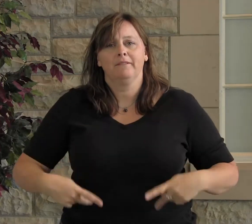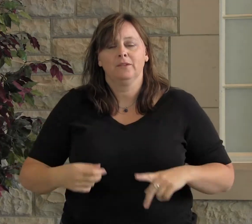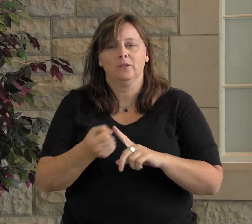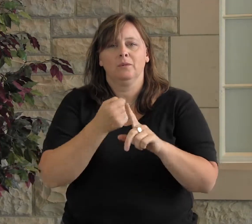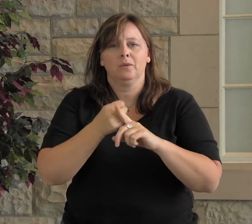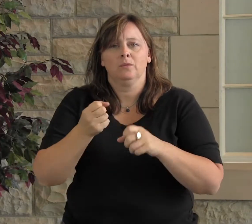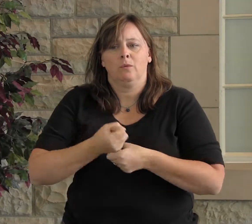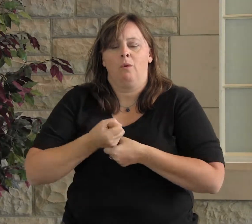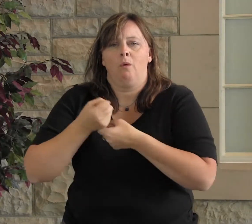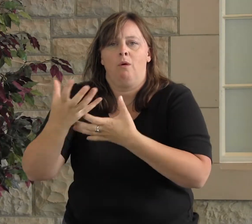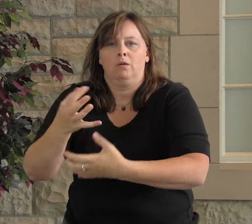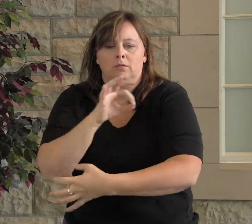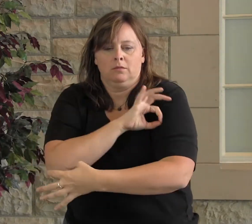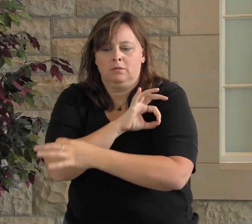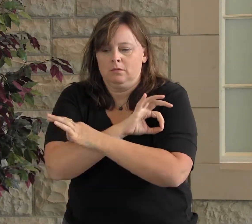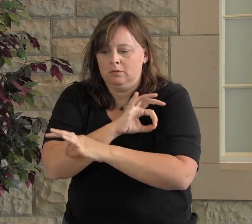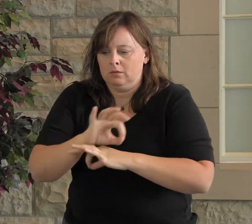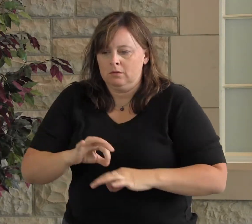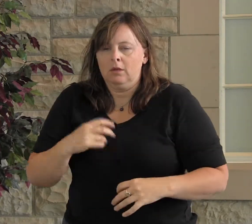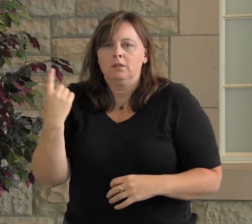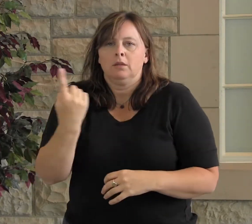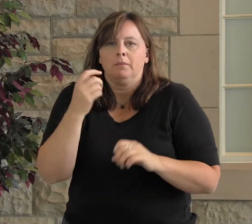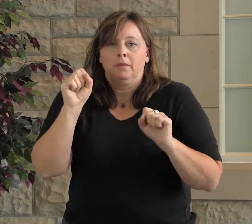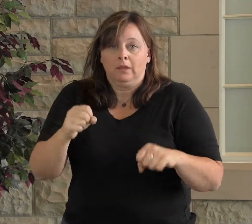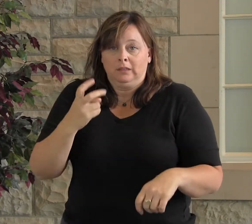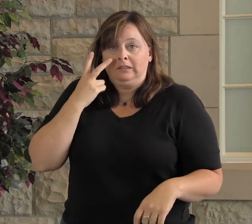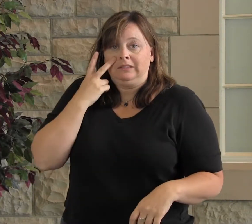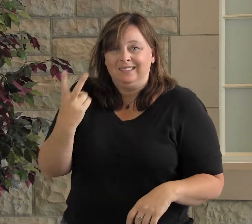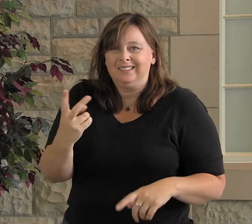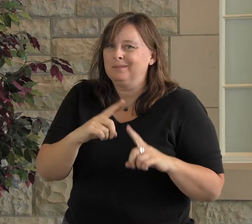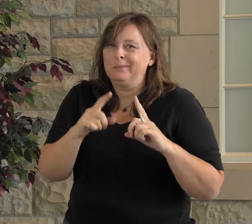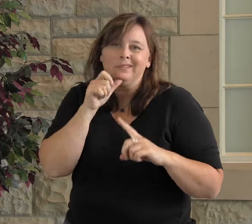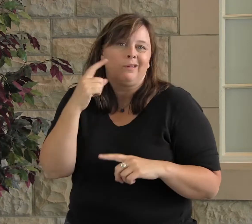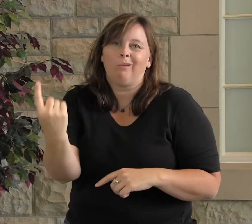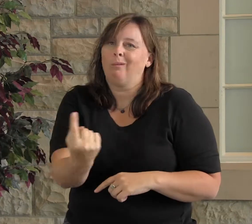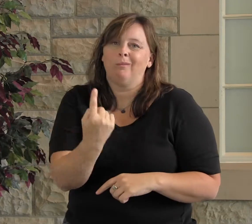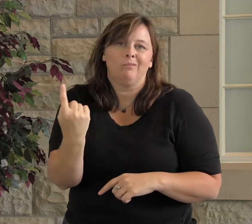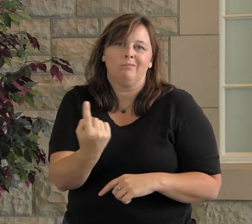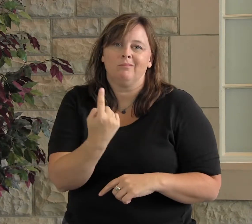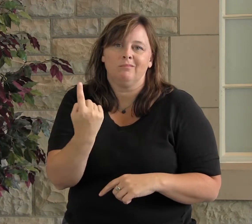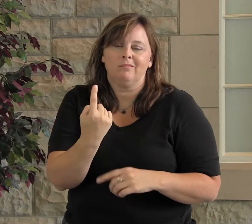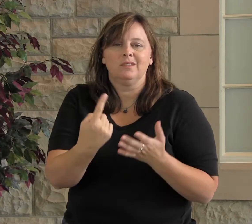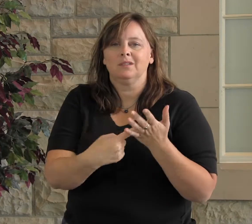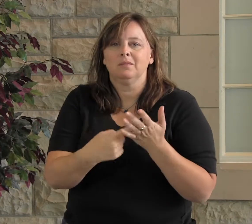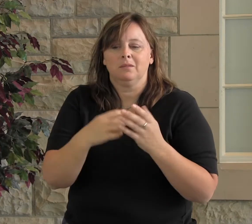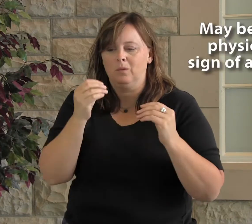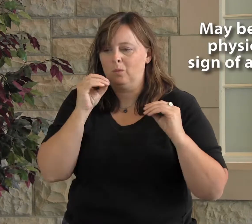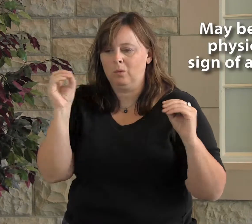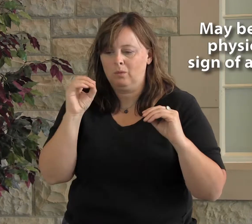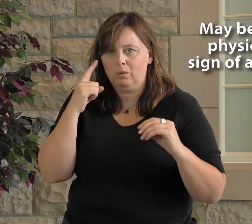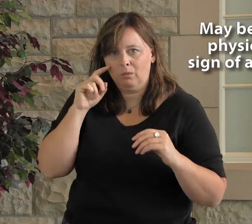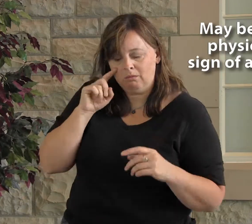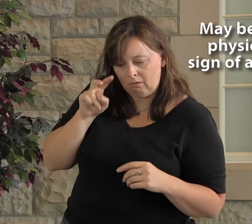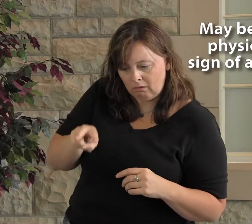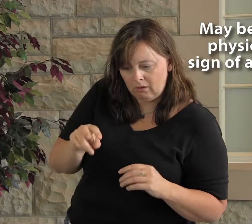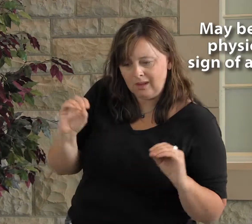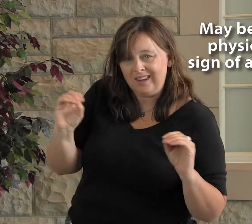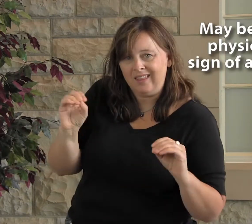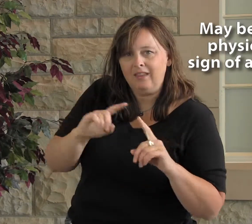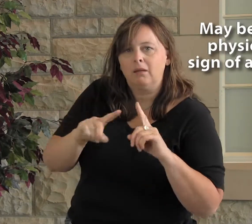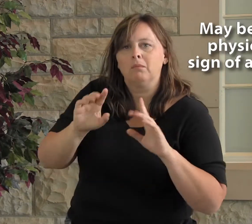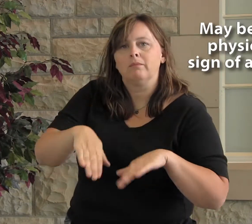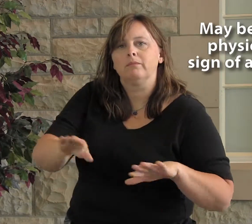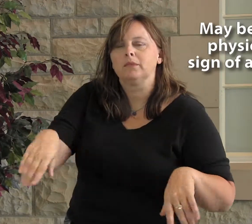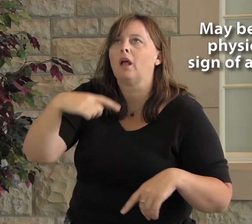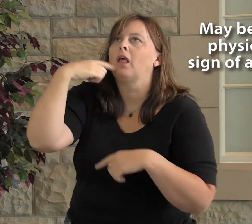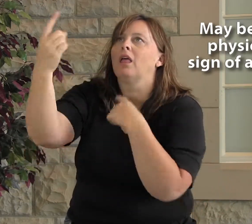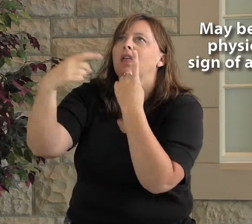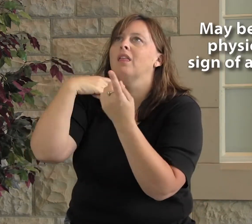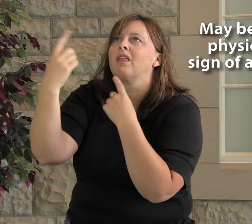Sometimes physical abuse may not cause any marks, and there may not be any sign of the abuse.